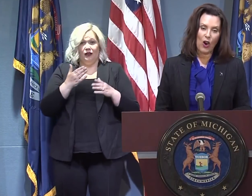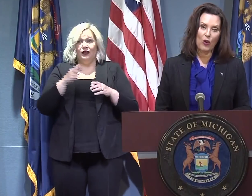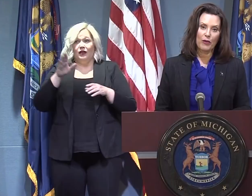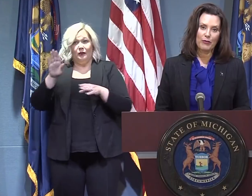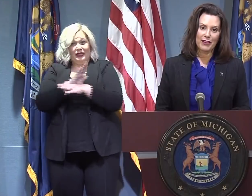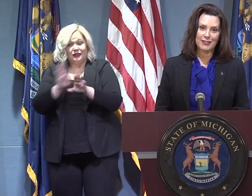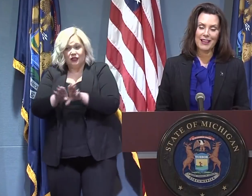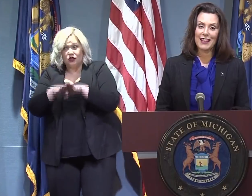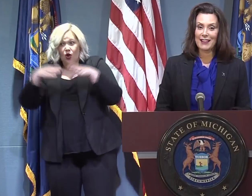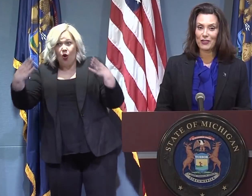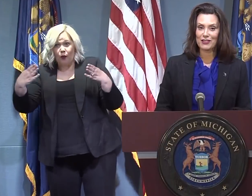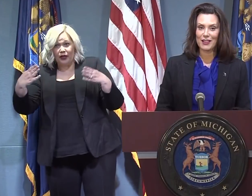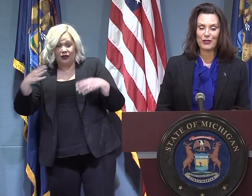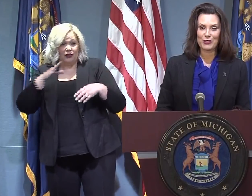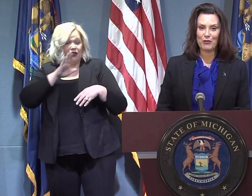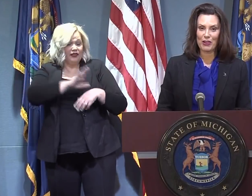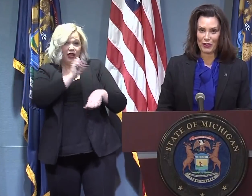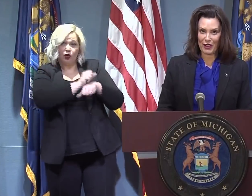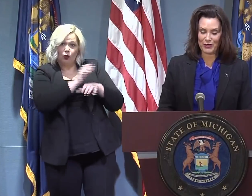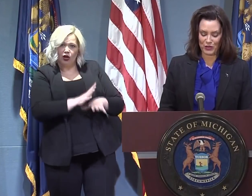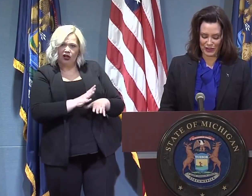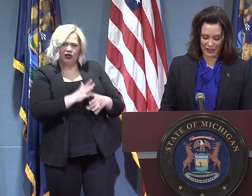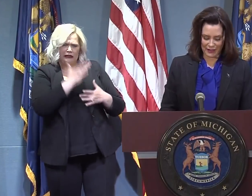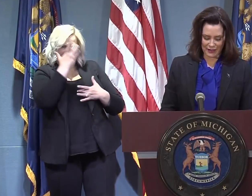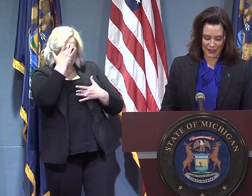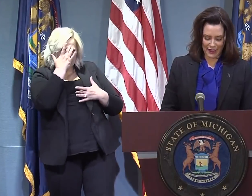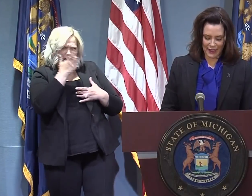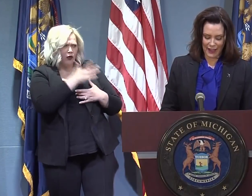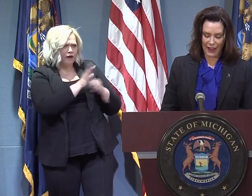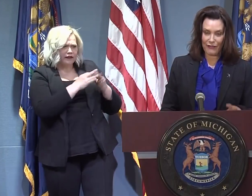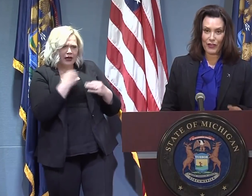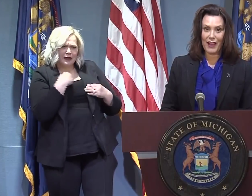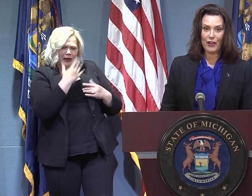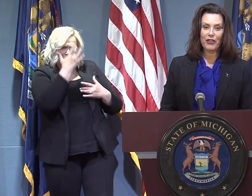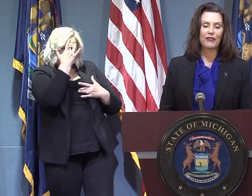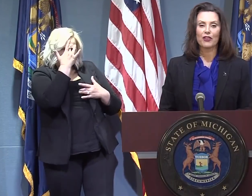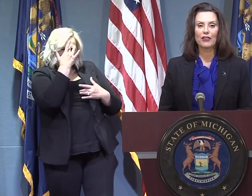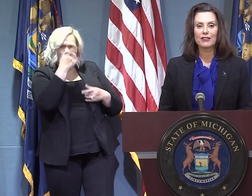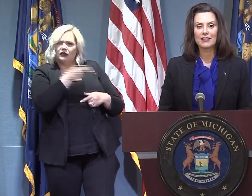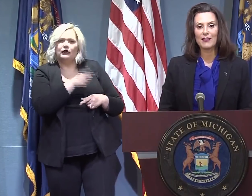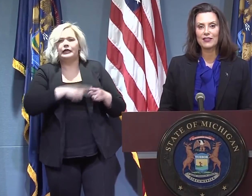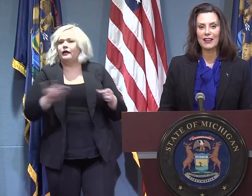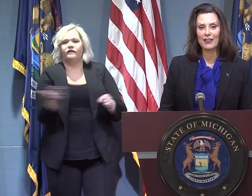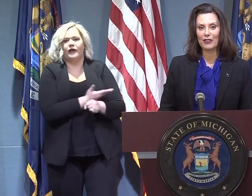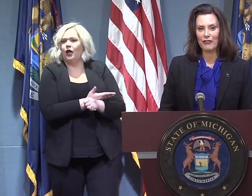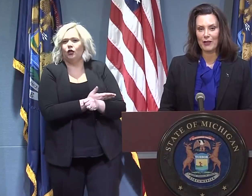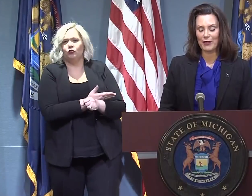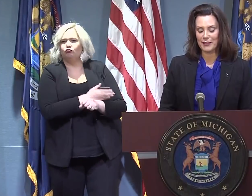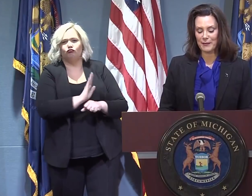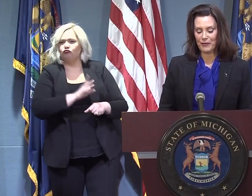SHIELDS. THEY WILL BE BARRED FROM RETAL